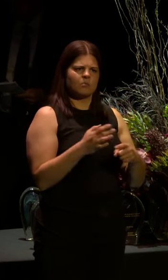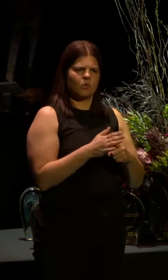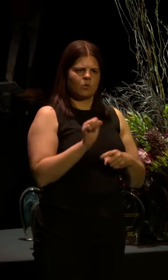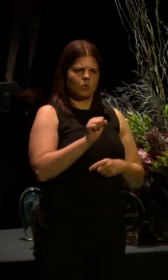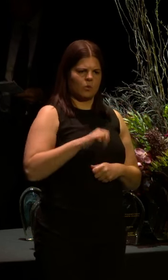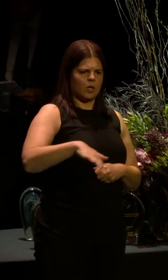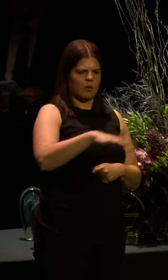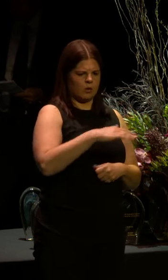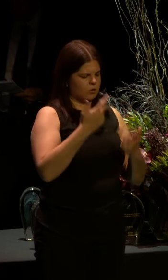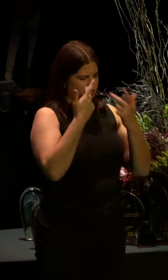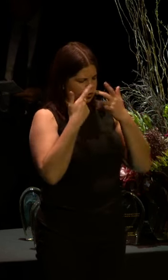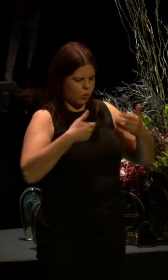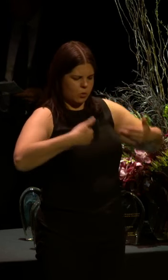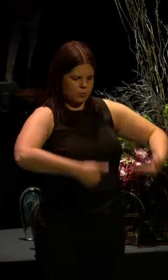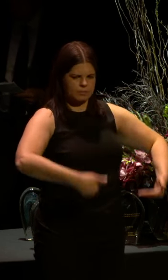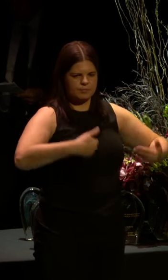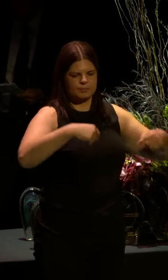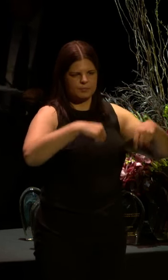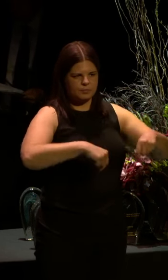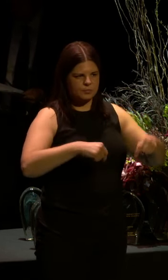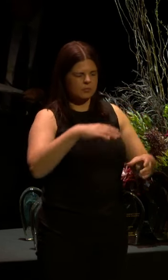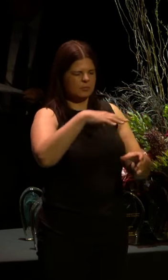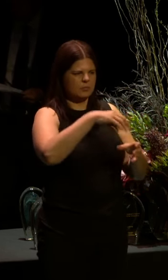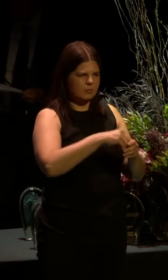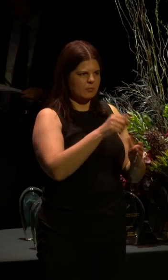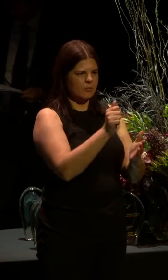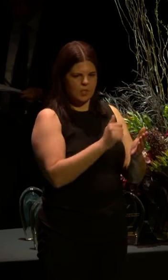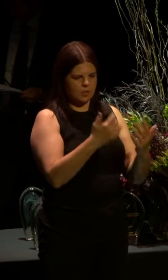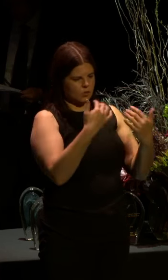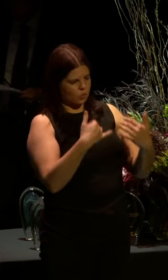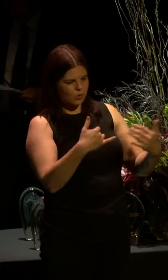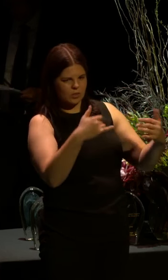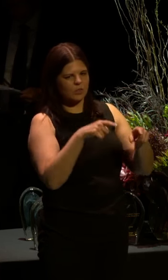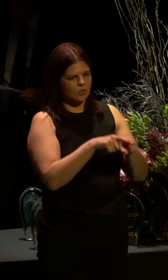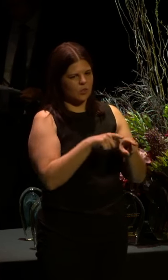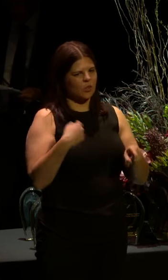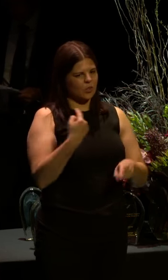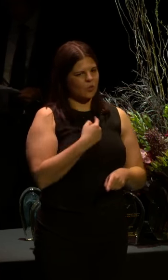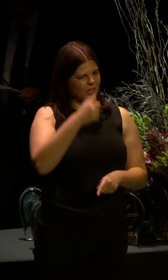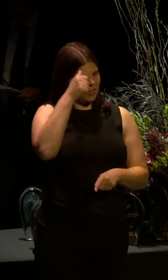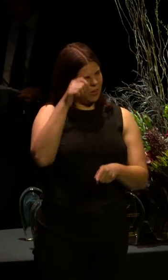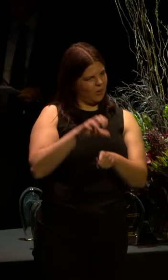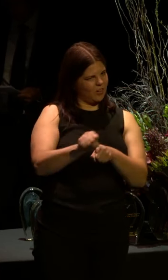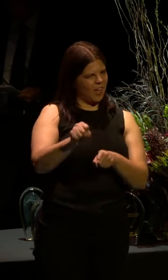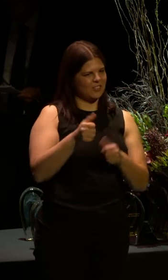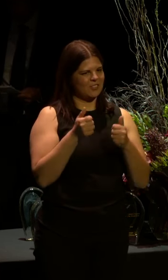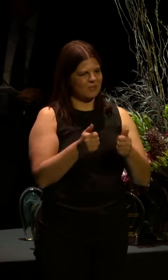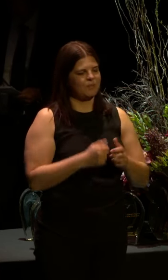And it matters, also, that you participate in the arts as an audience. It really is noticed. And if the argument doesn't wash with any of your